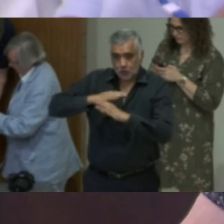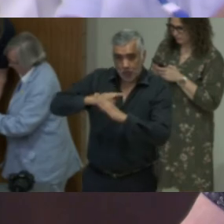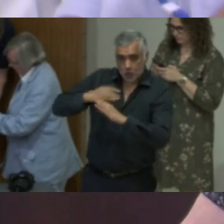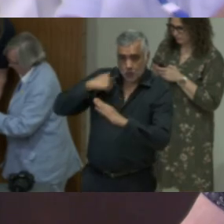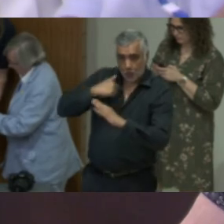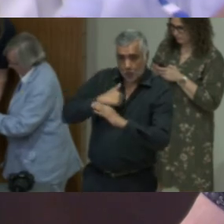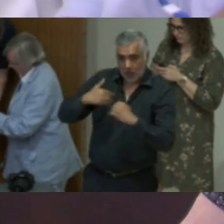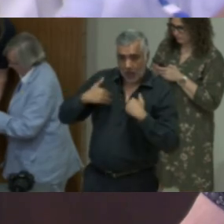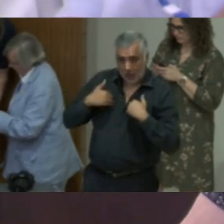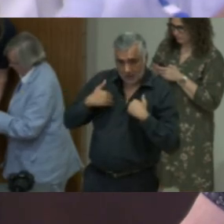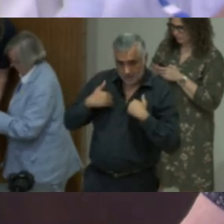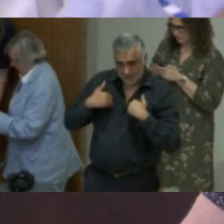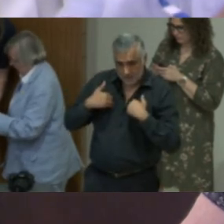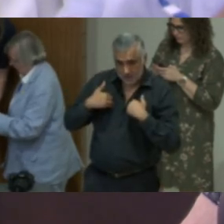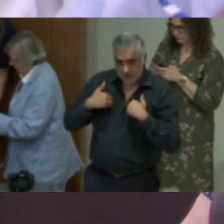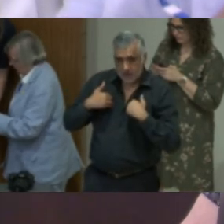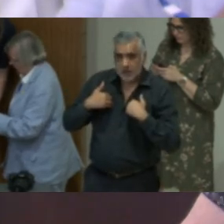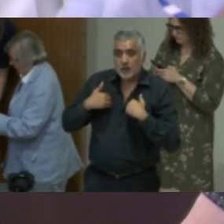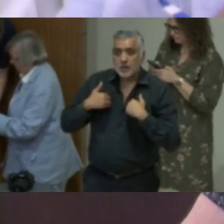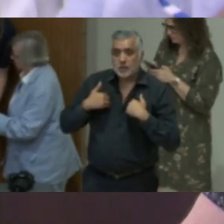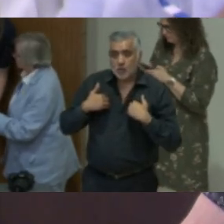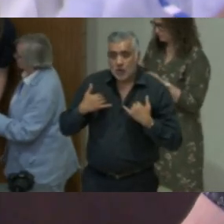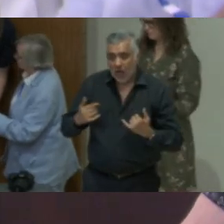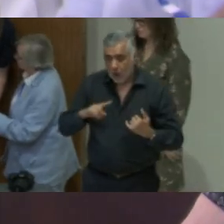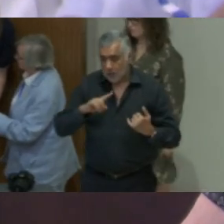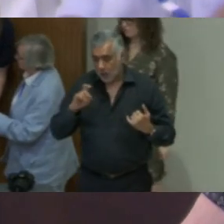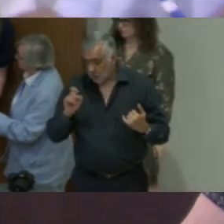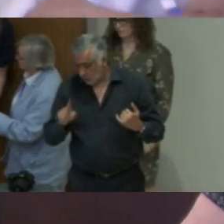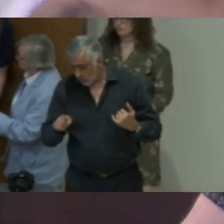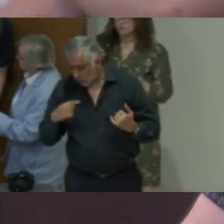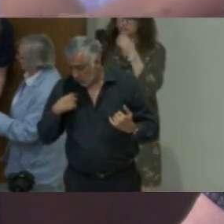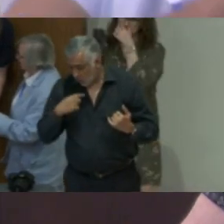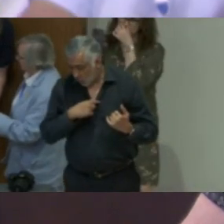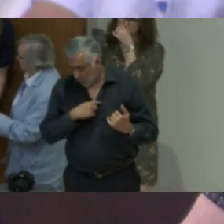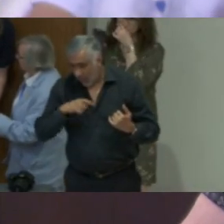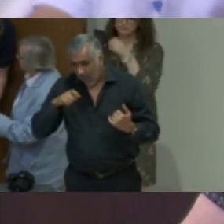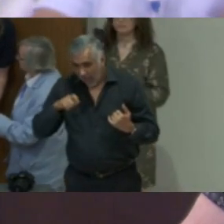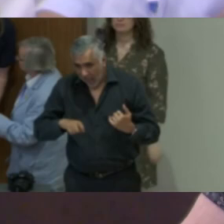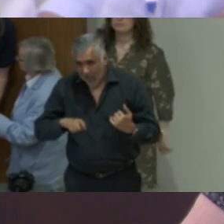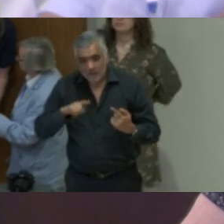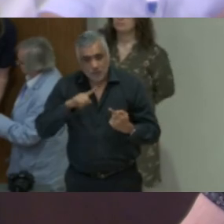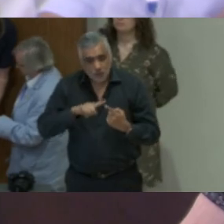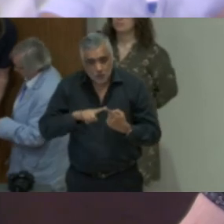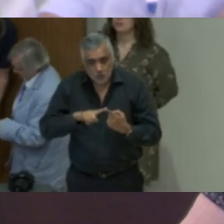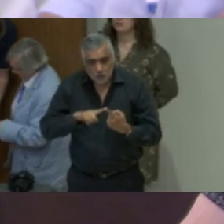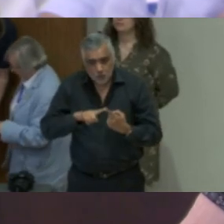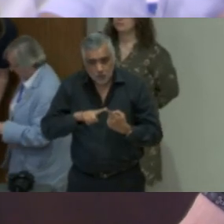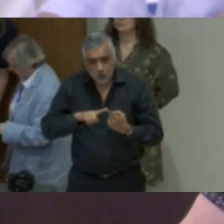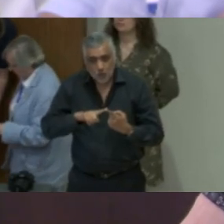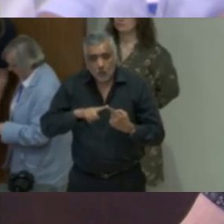within the church structures. Now, my big question. Now we have two deaf members who have expressed interest to join